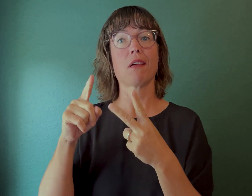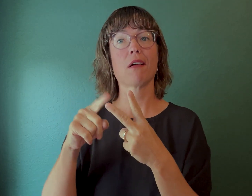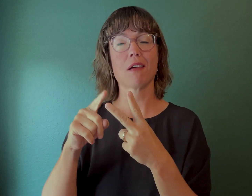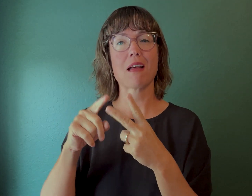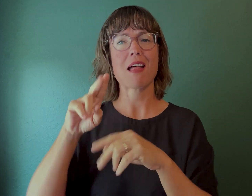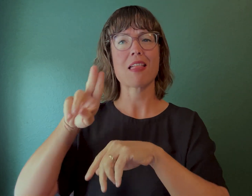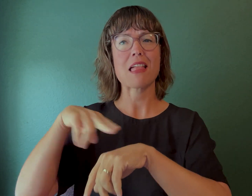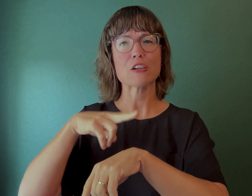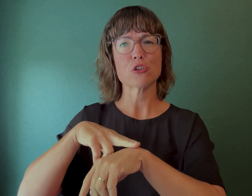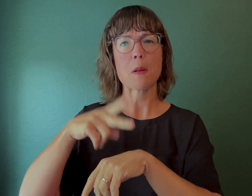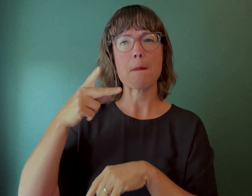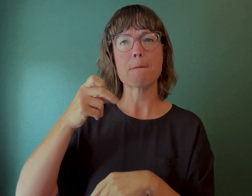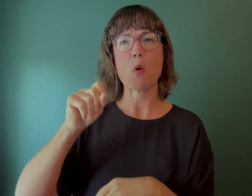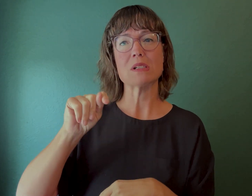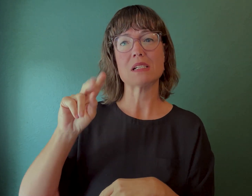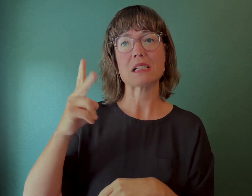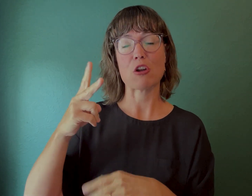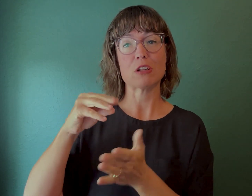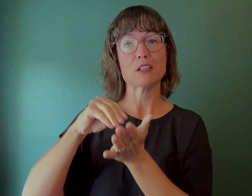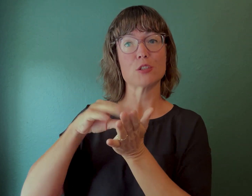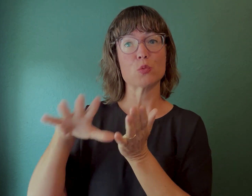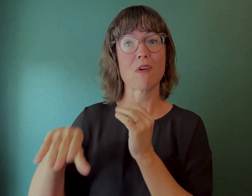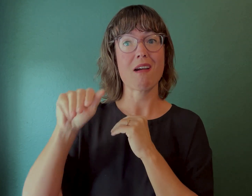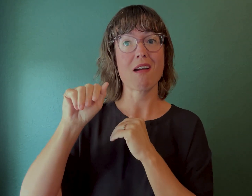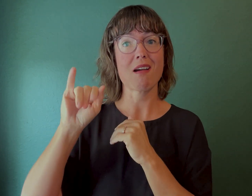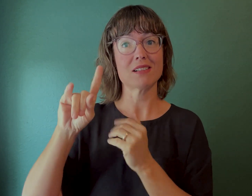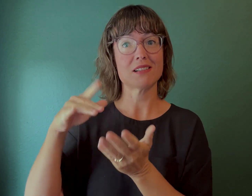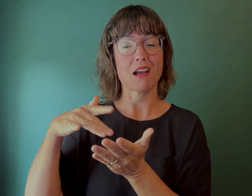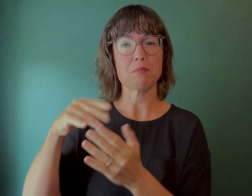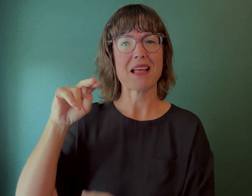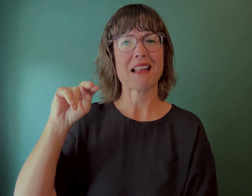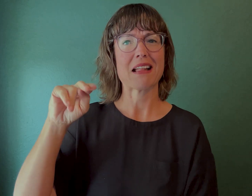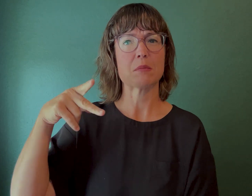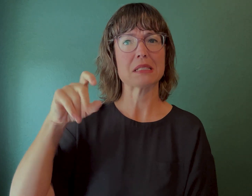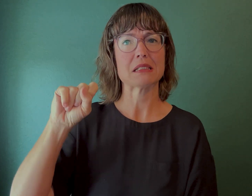and the National Postsecondary Student Aid Study, NPSAS.